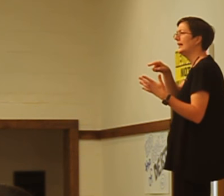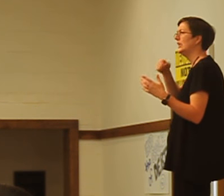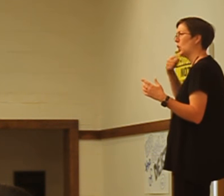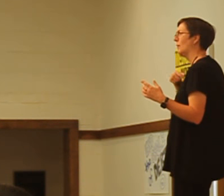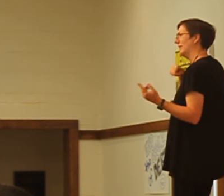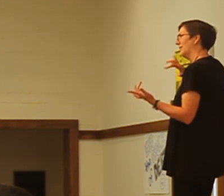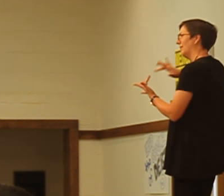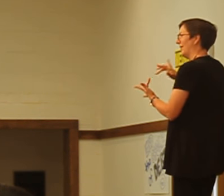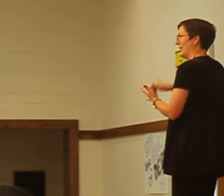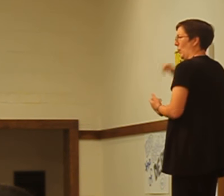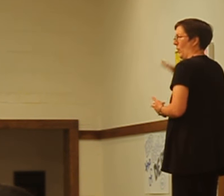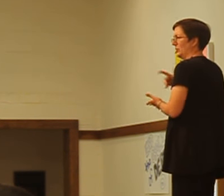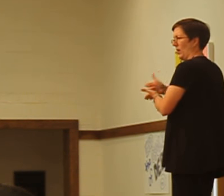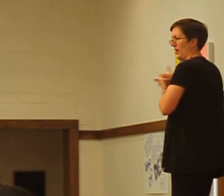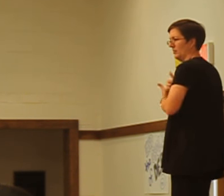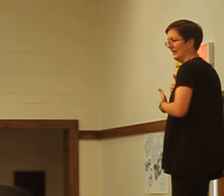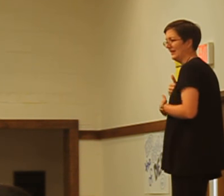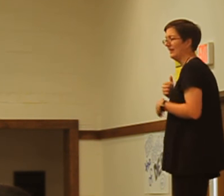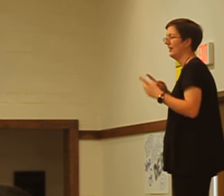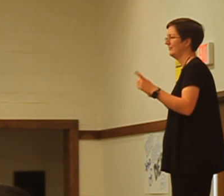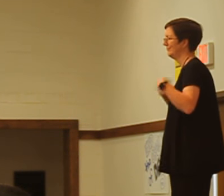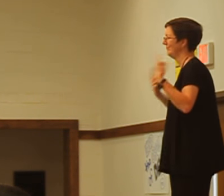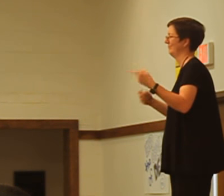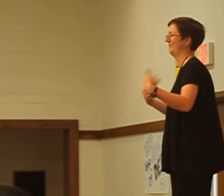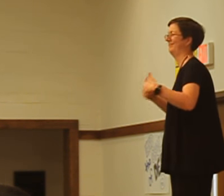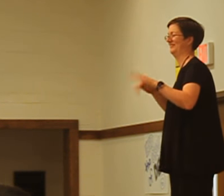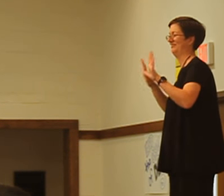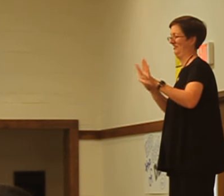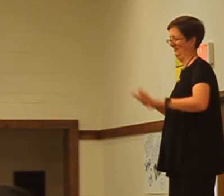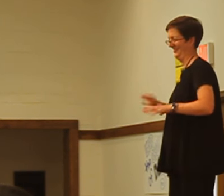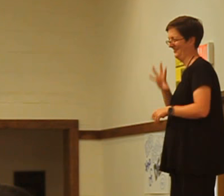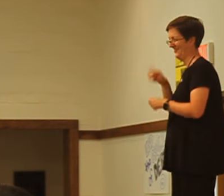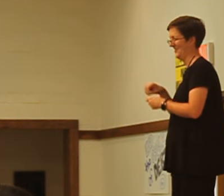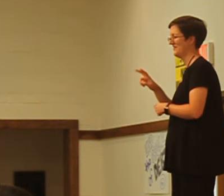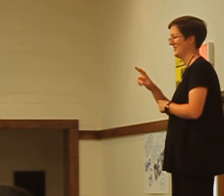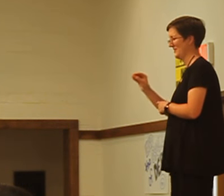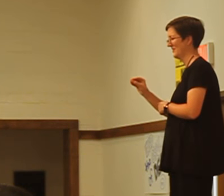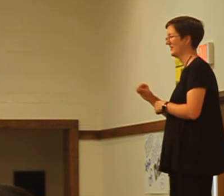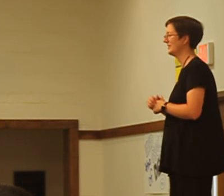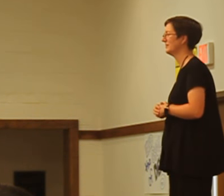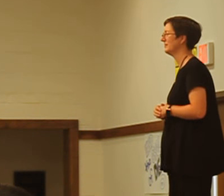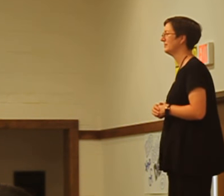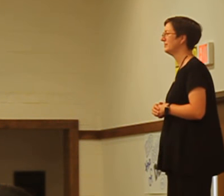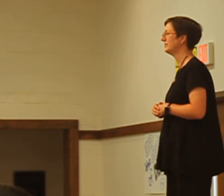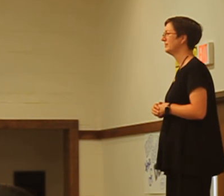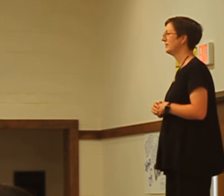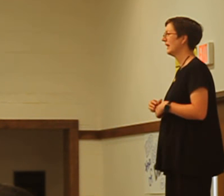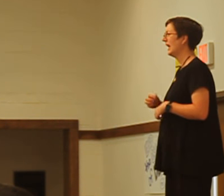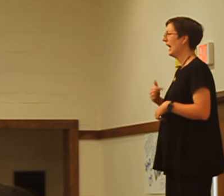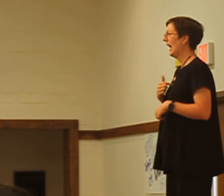It has been a wonderful, wonderful ride. I was a nurse for 35 years.